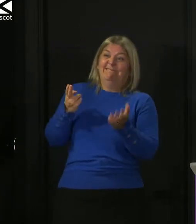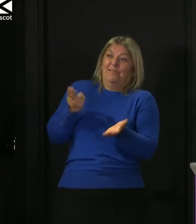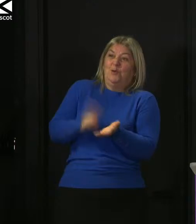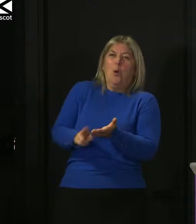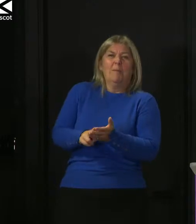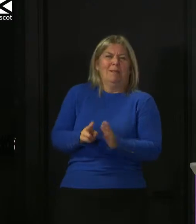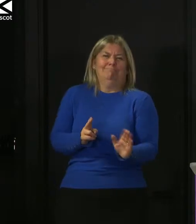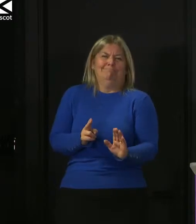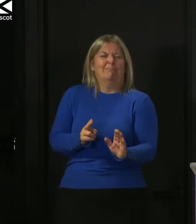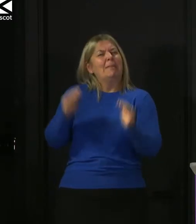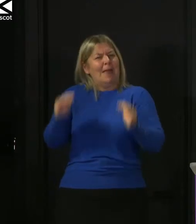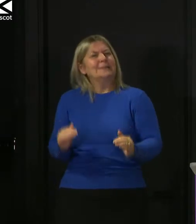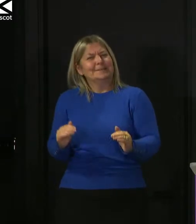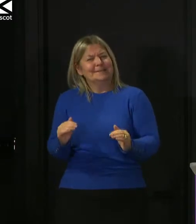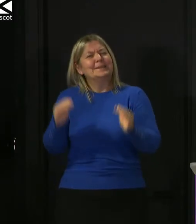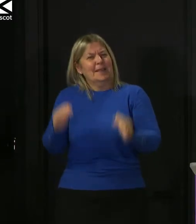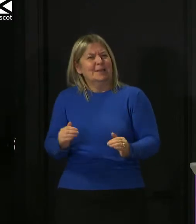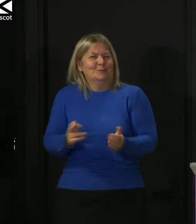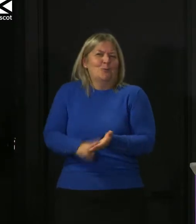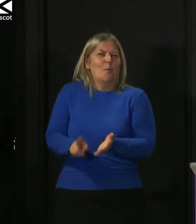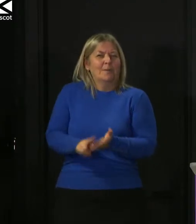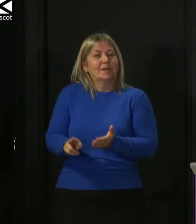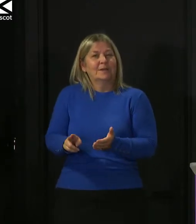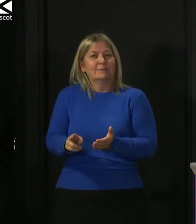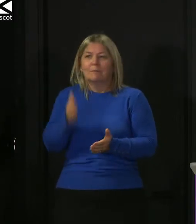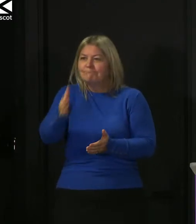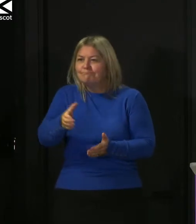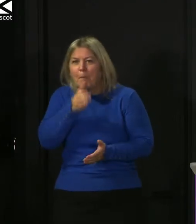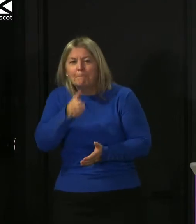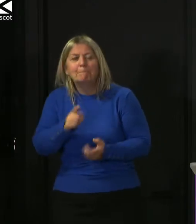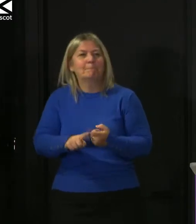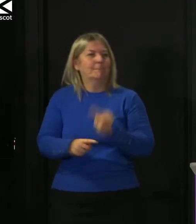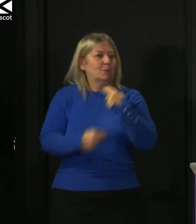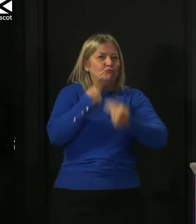but a much greater degree of normality, the virus has got many more opportunities to spread. And